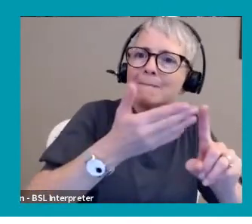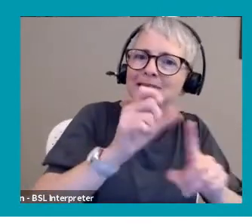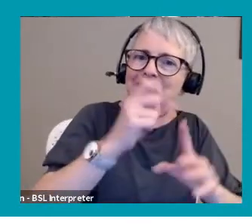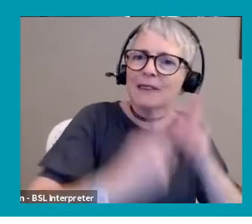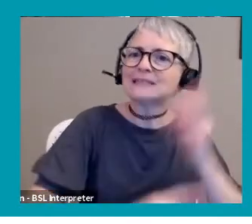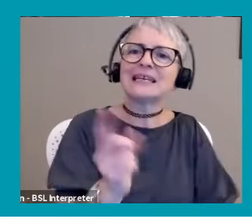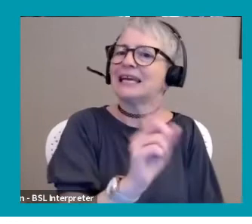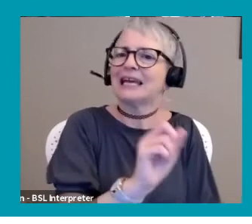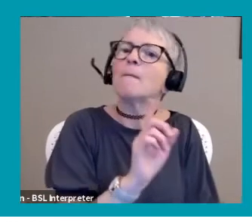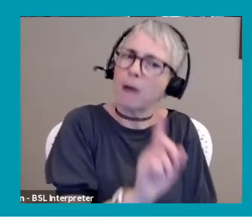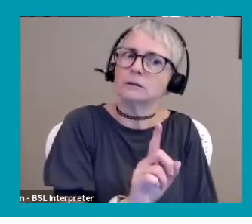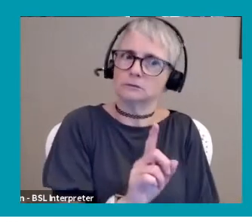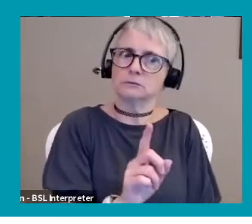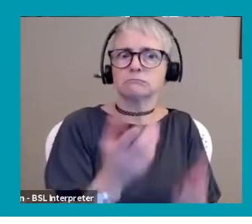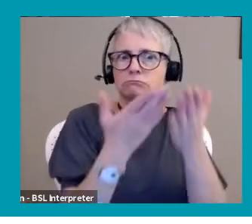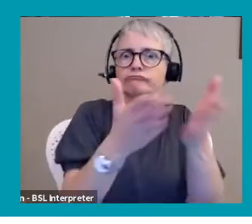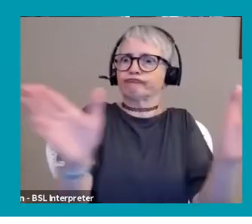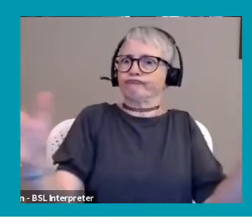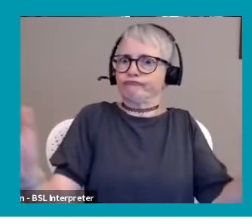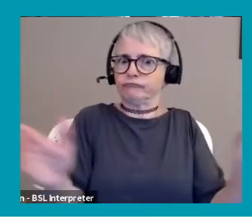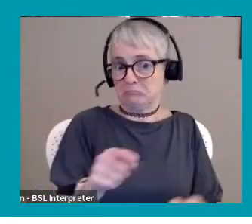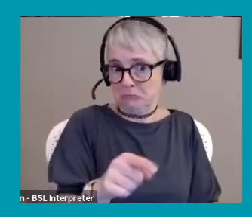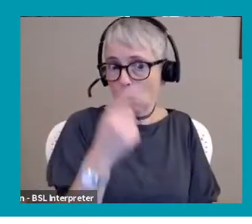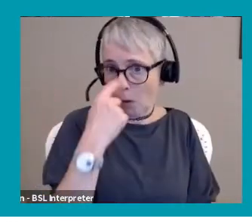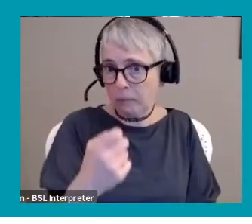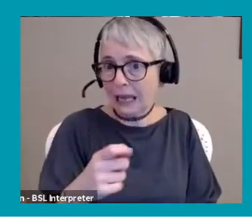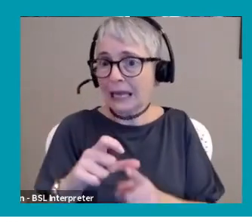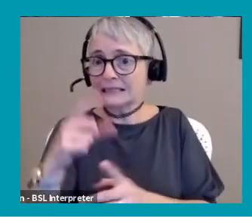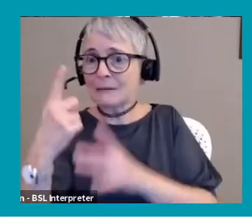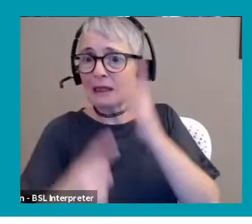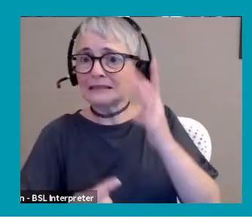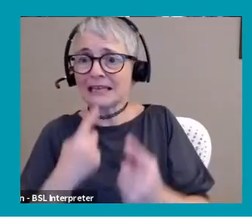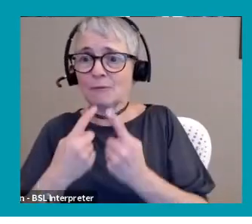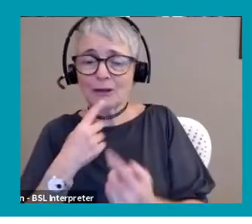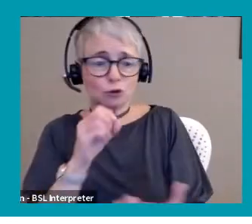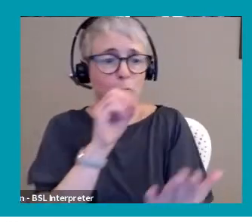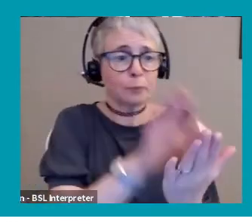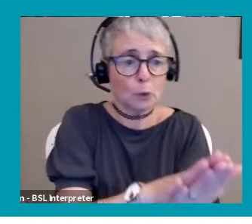Alternatively if they have a really good policy around disability and inclusive that might also appear.